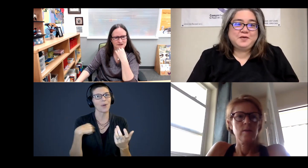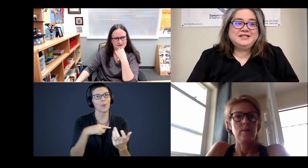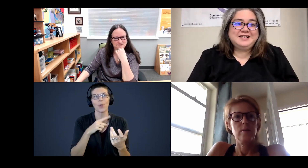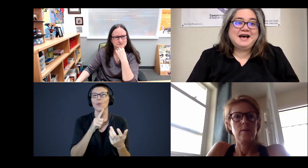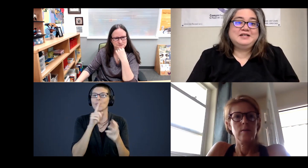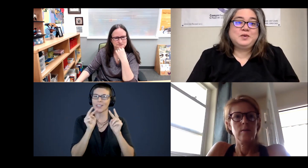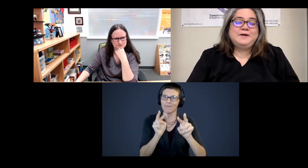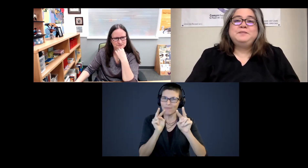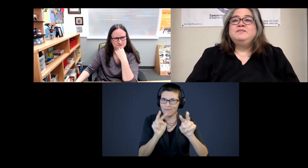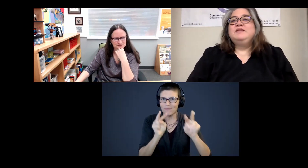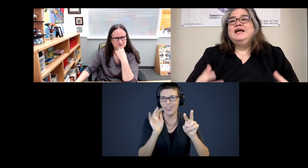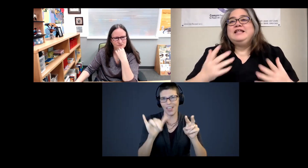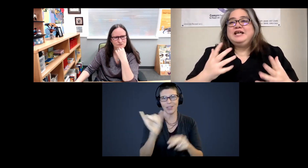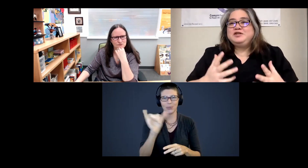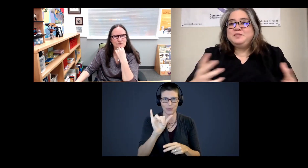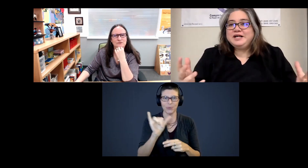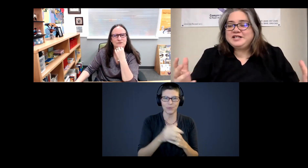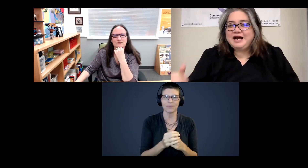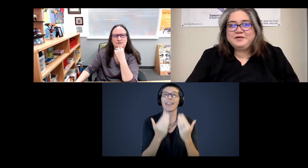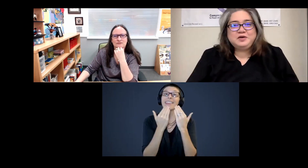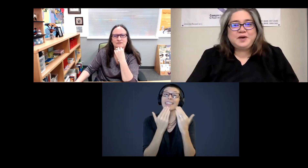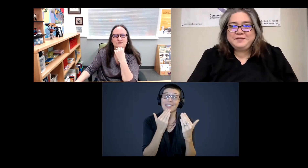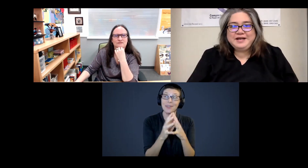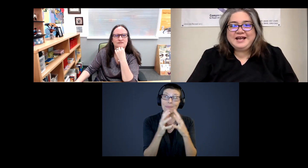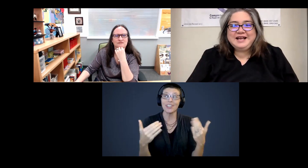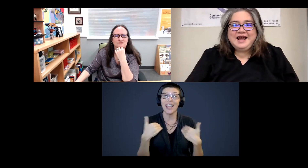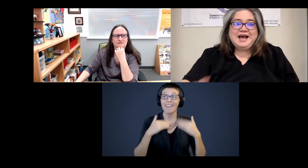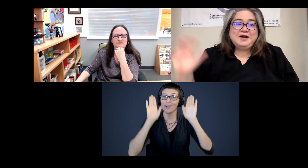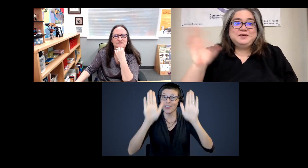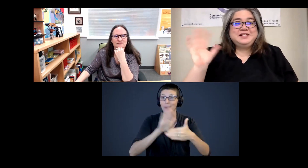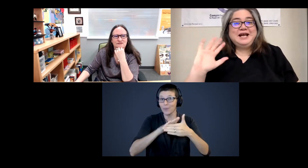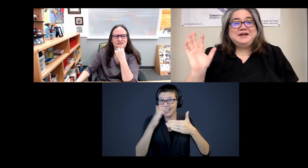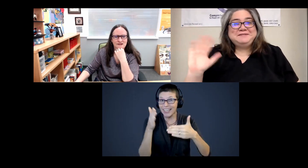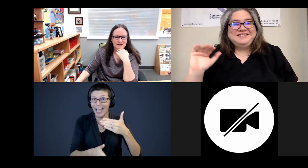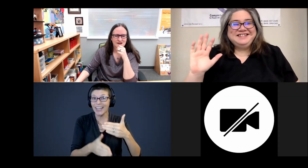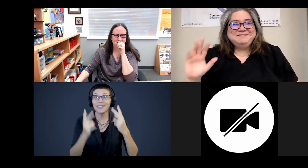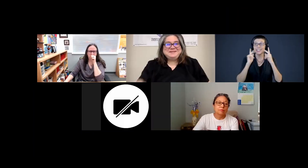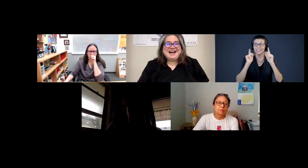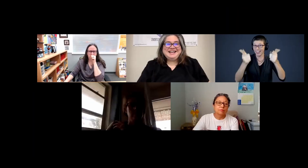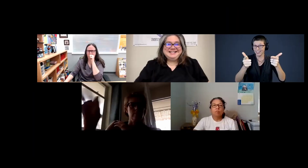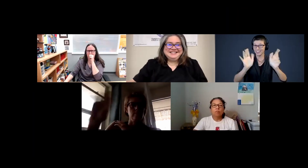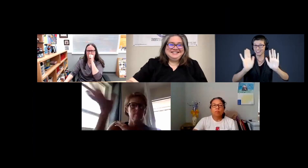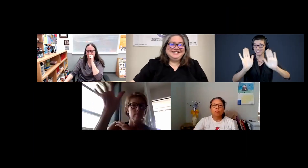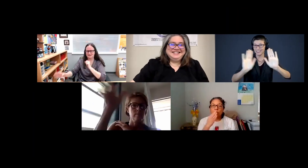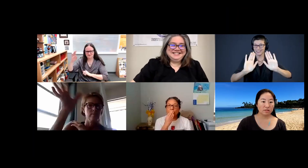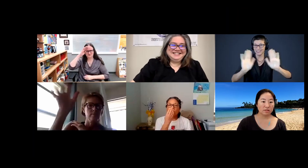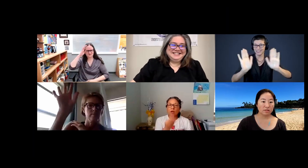forward to that as well. Thank you so much. Have a great weekend and we'll see you later. Bye.